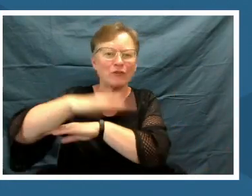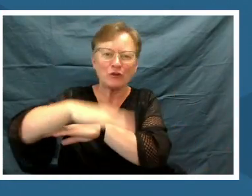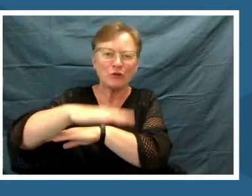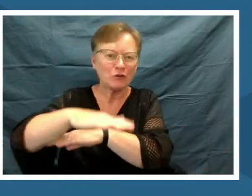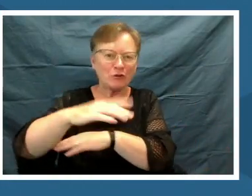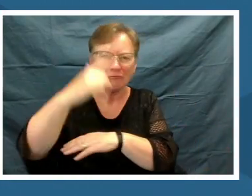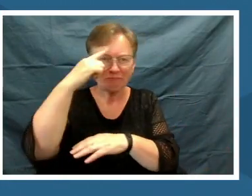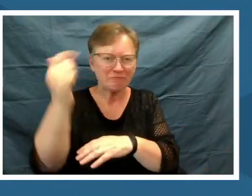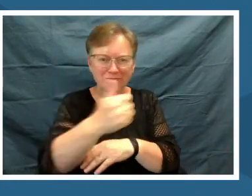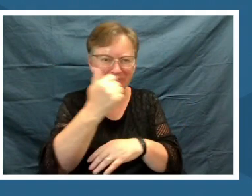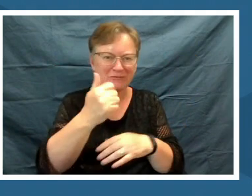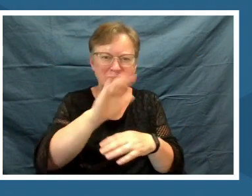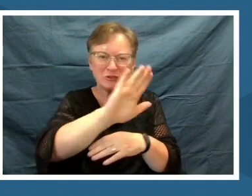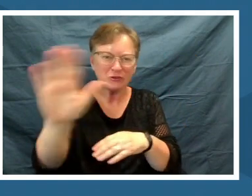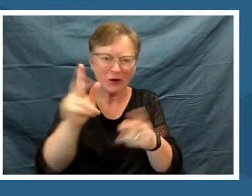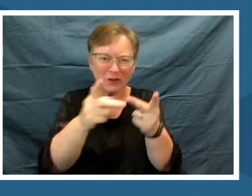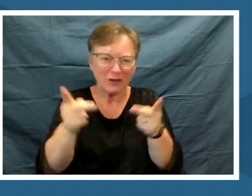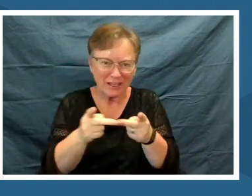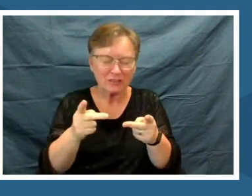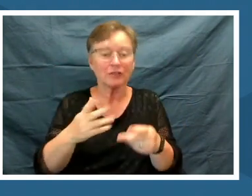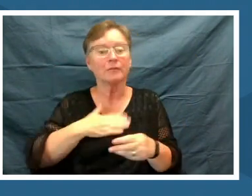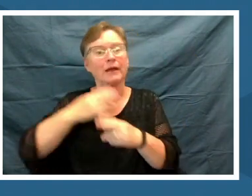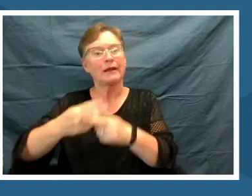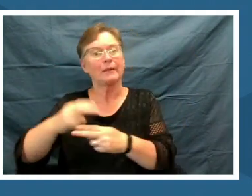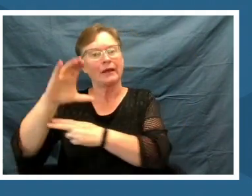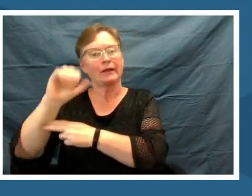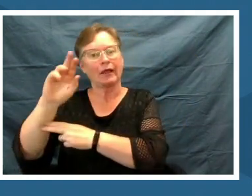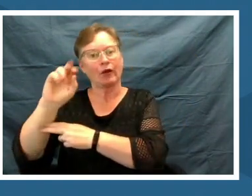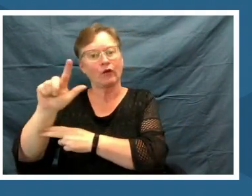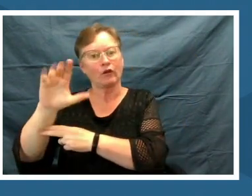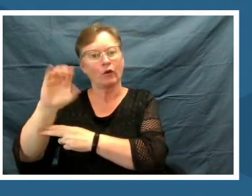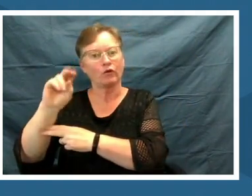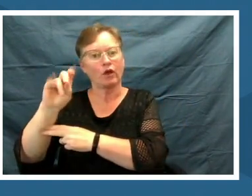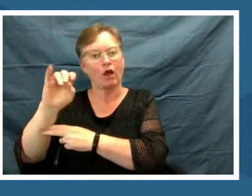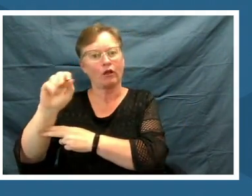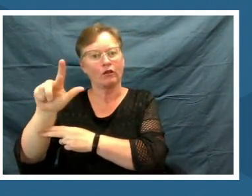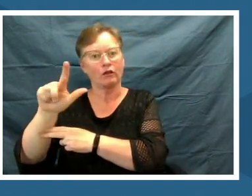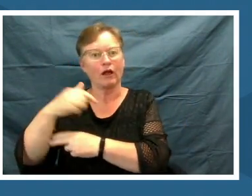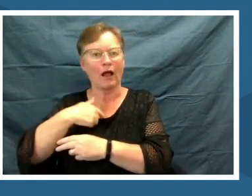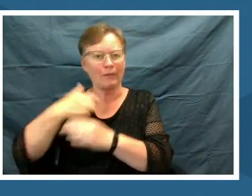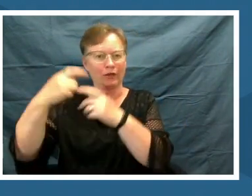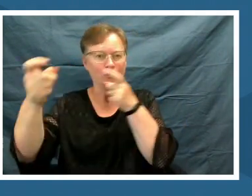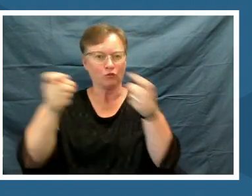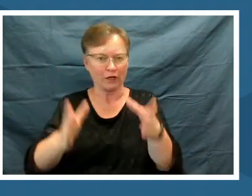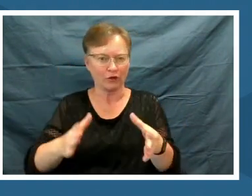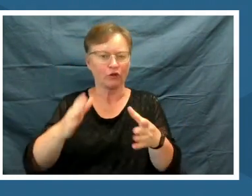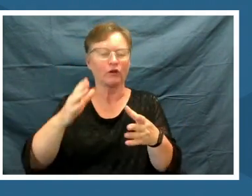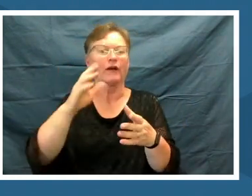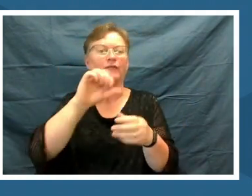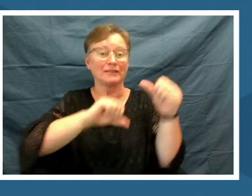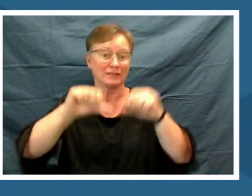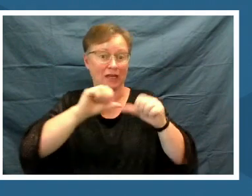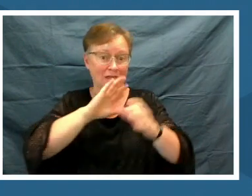my name is carol o'donnell and i'm the director of the smithsonian science education center